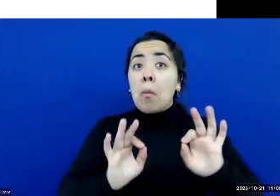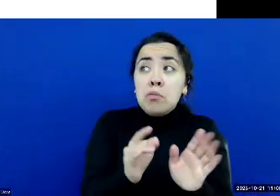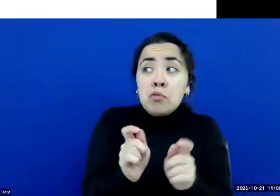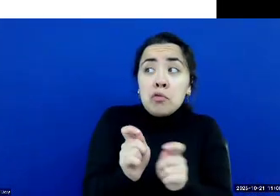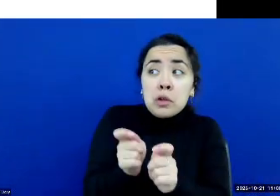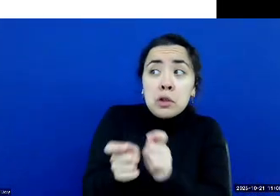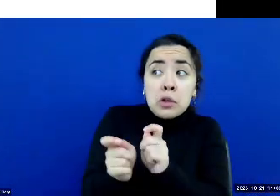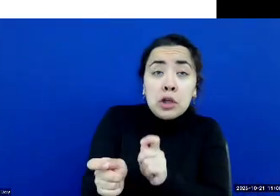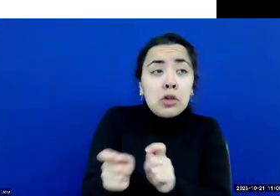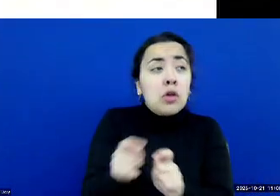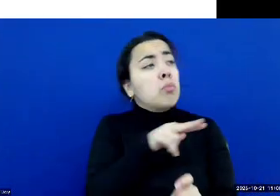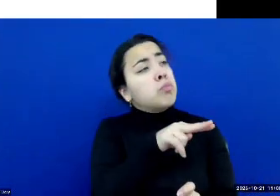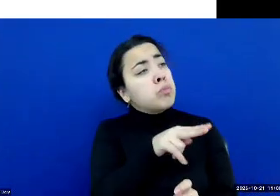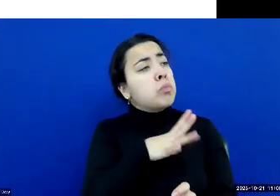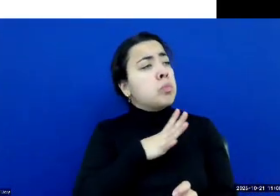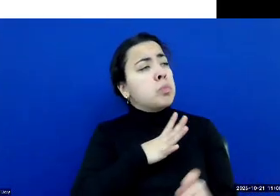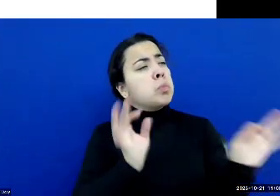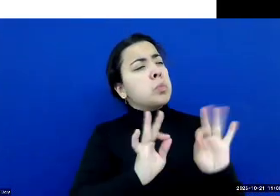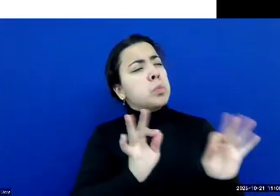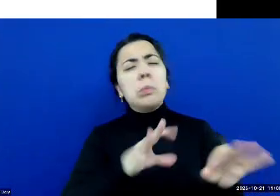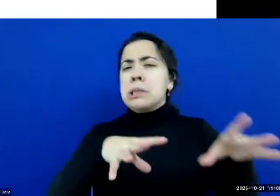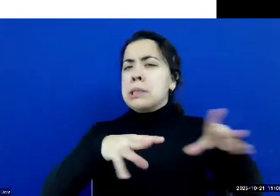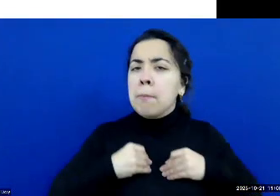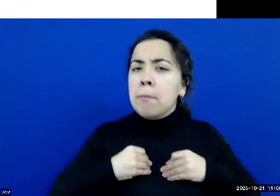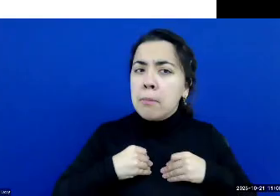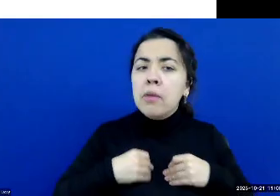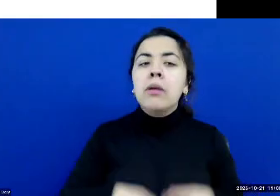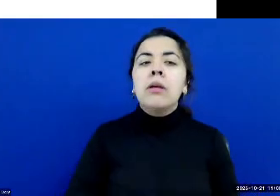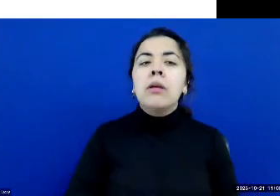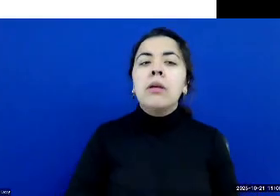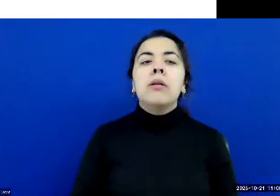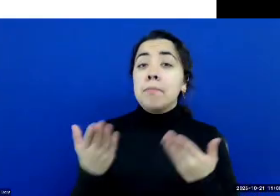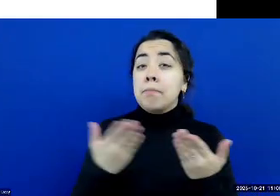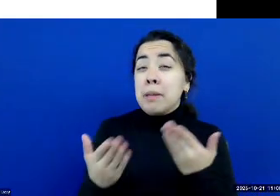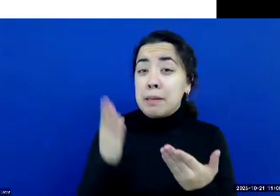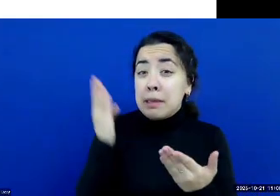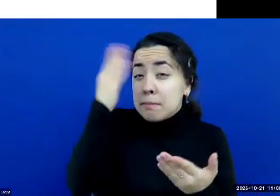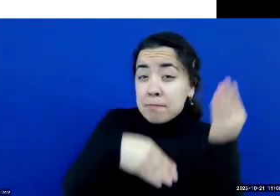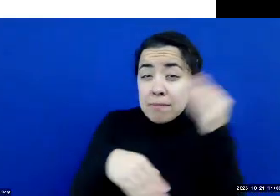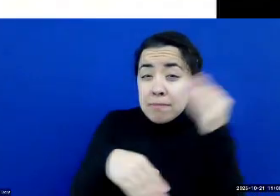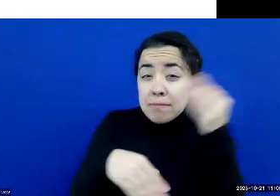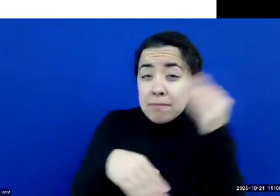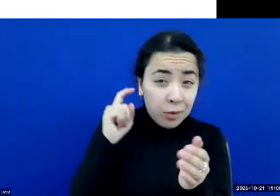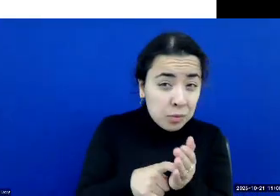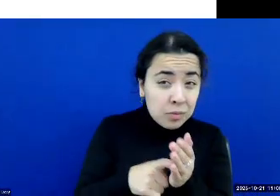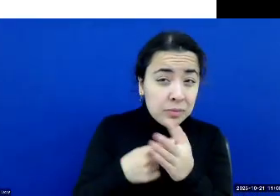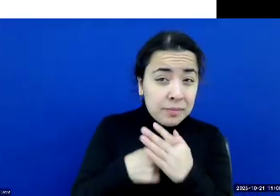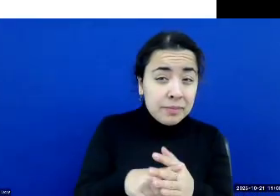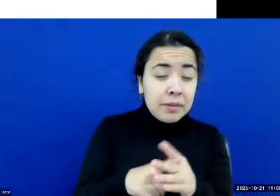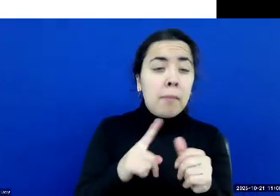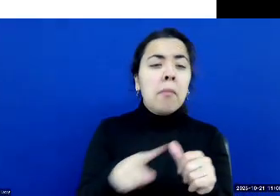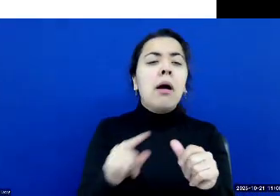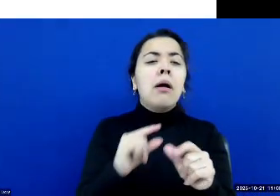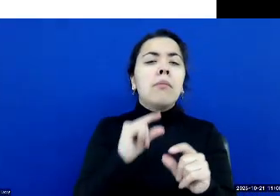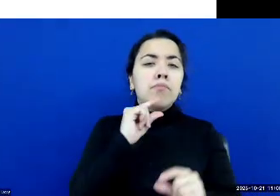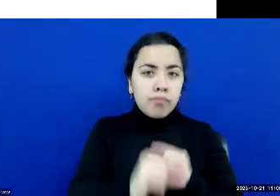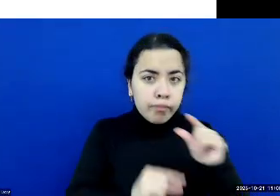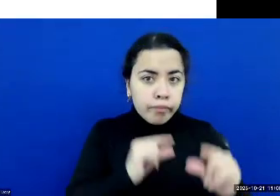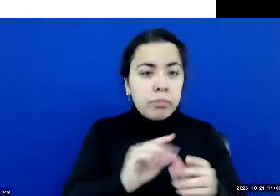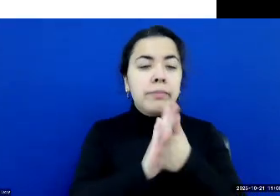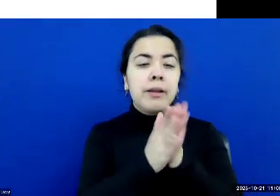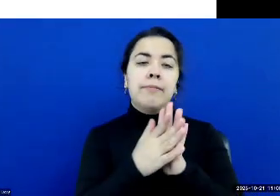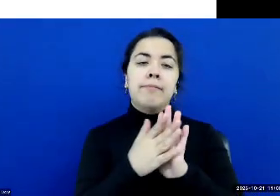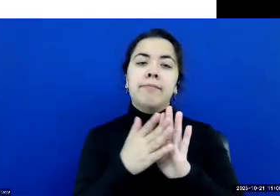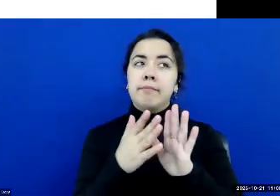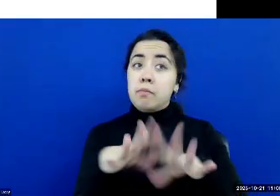Kathleen DeForest: The effects of the change may not be immediately noticeable, but they build and compound over time to become significant.